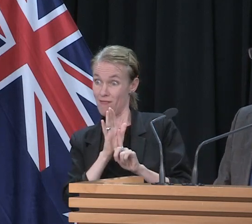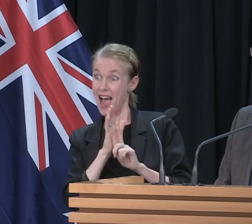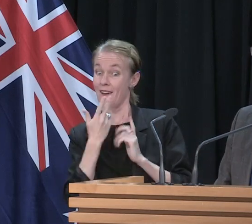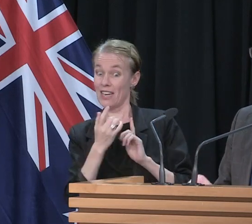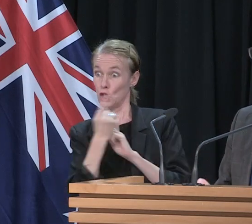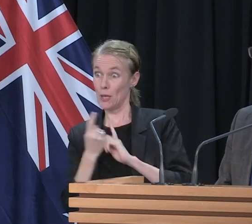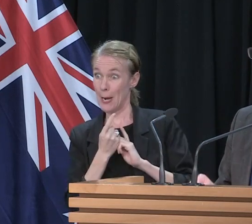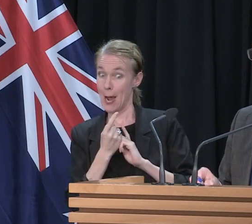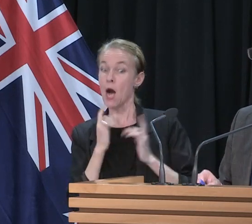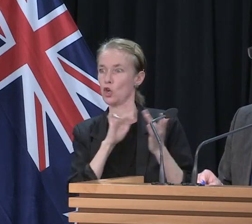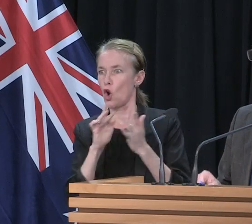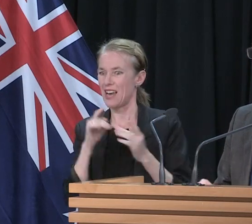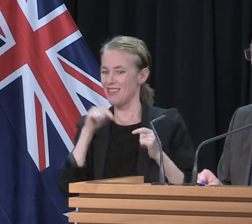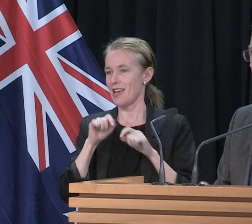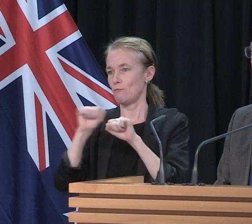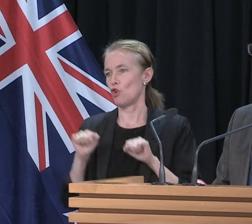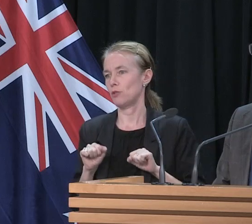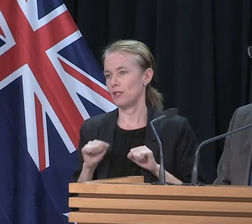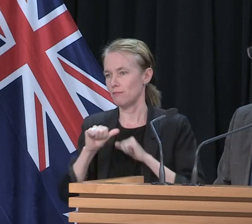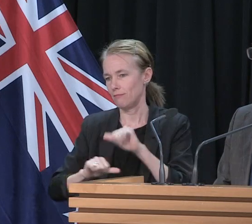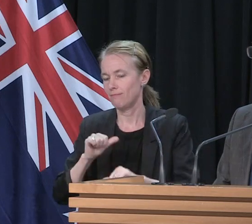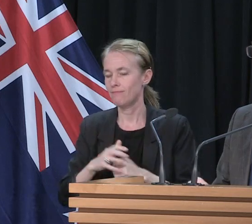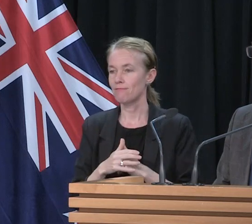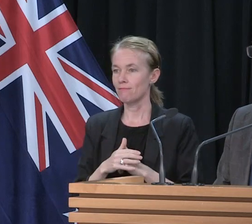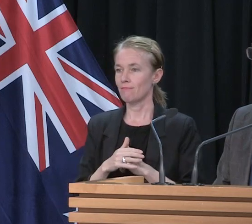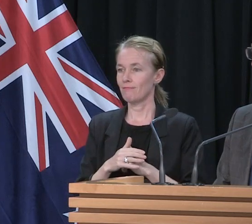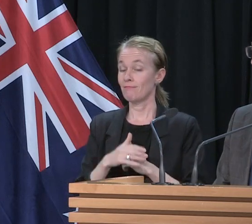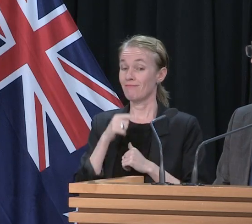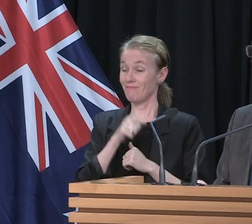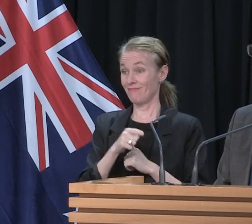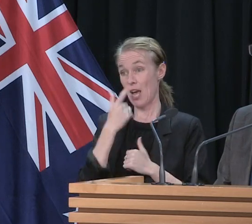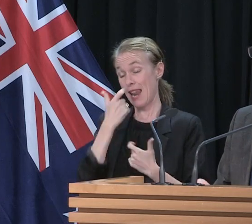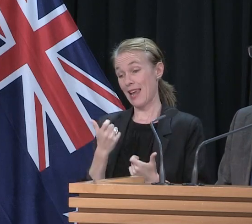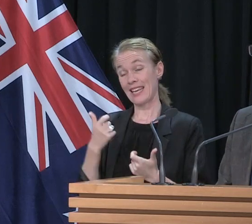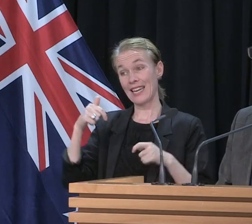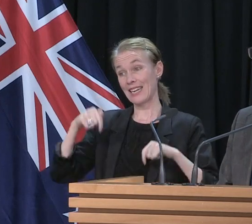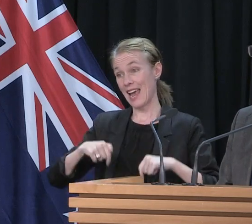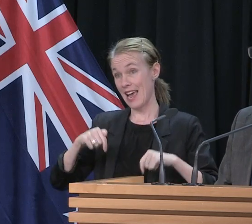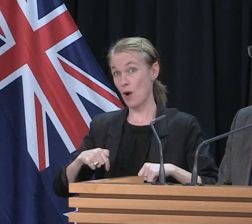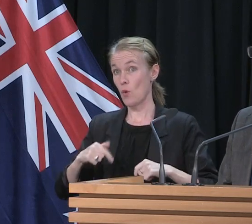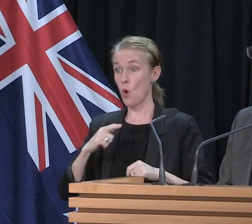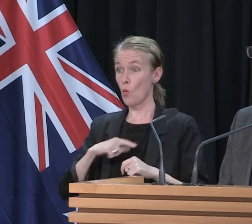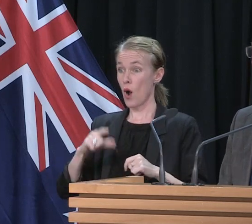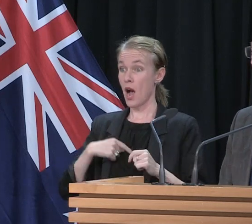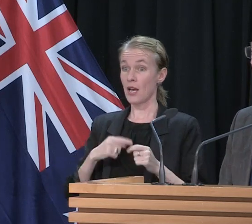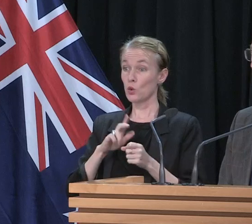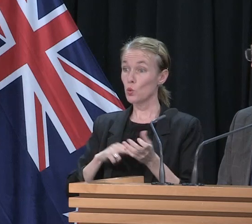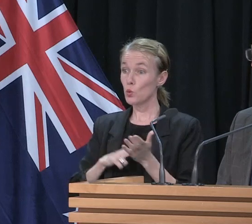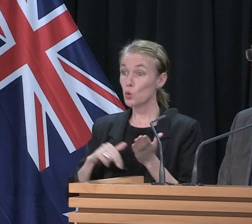rather than testing per se. So I think again just to reiterate - at the moment, we have got - we're in a very